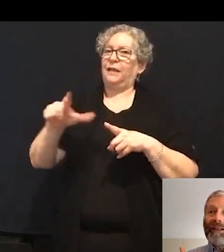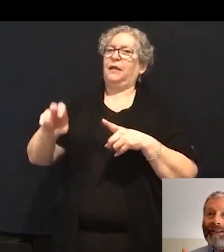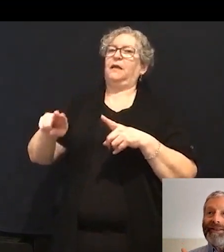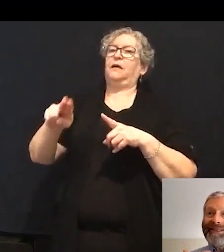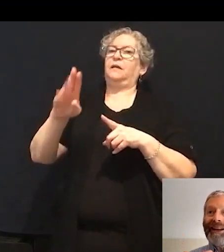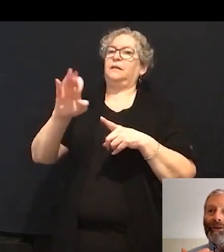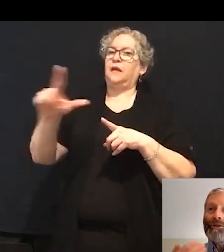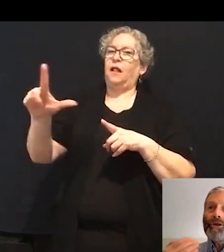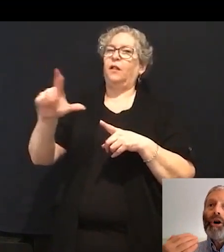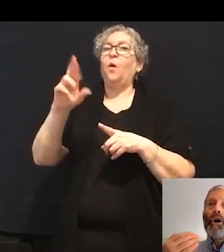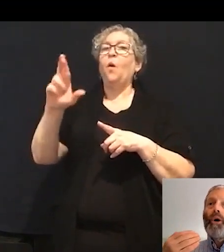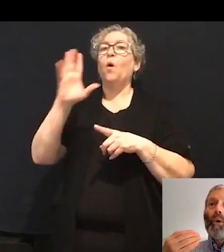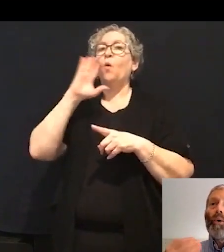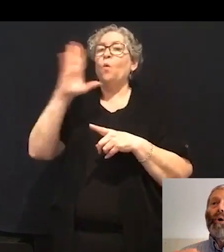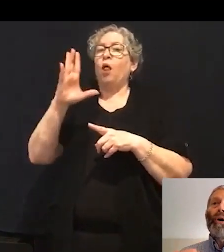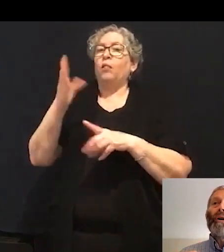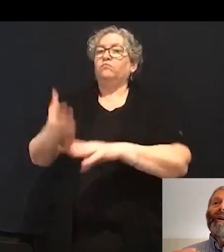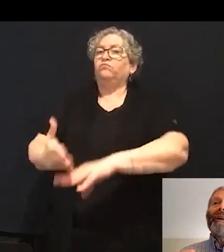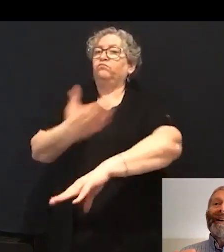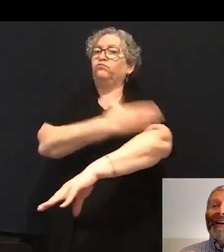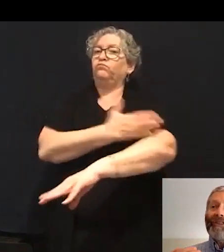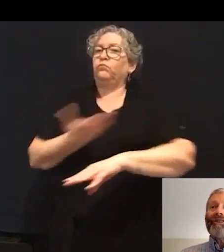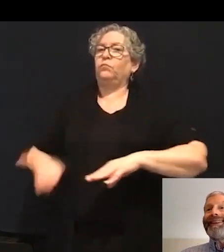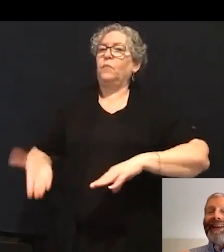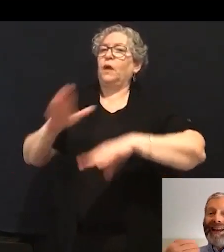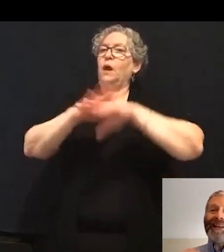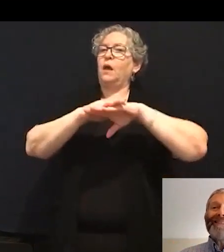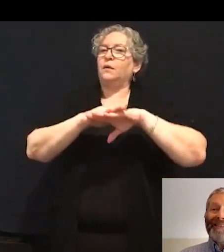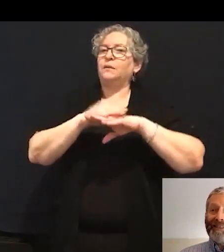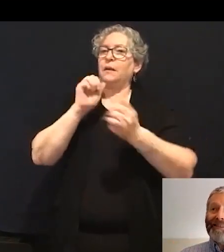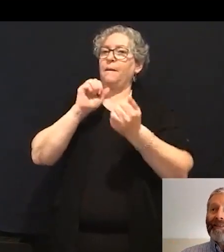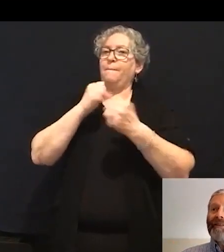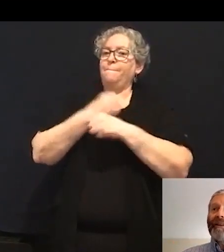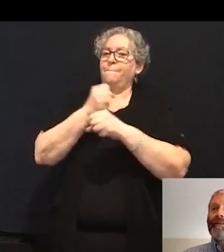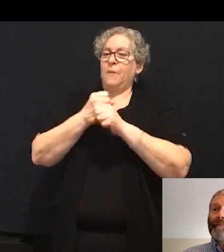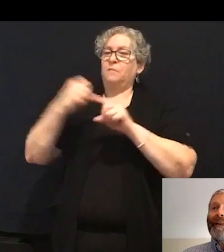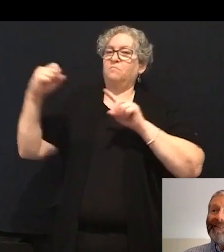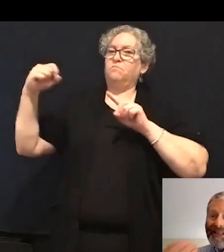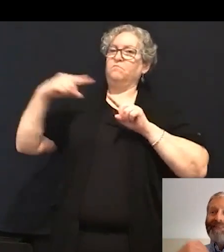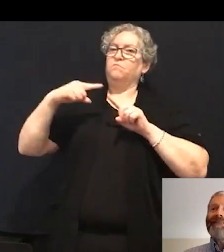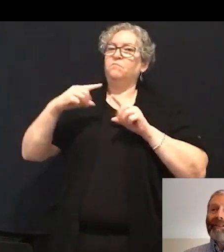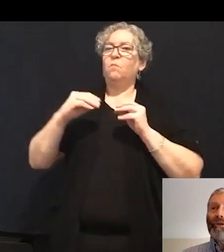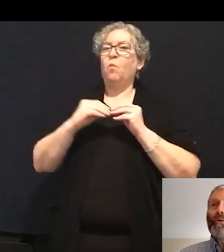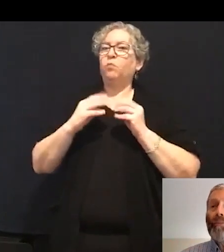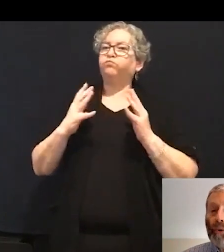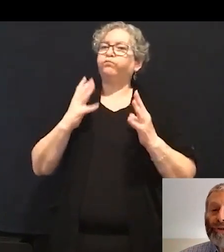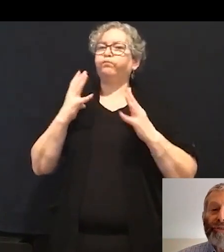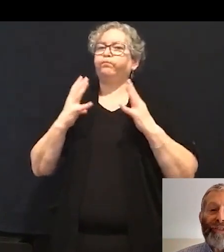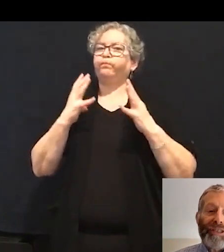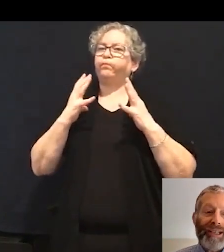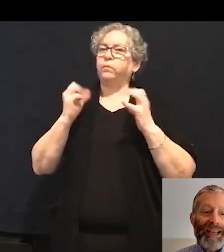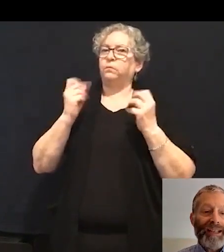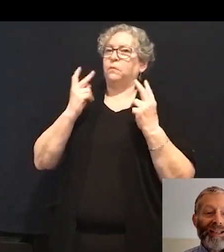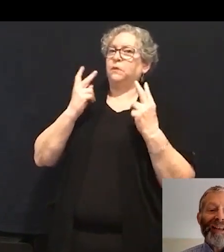cells, or it actually enhances and makes that signal more sophisticated.